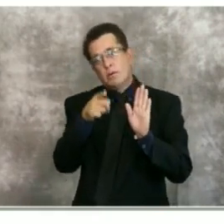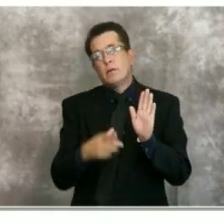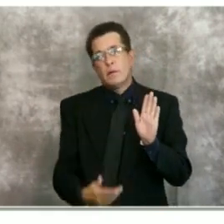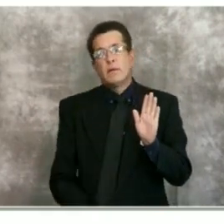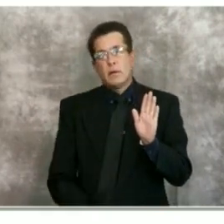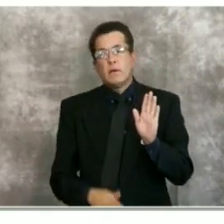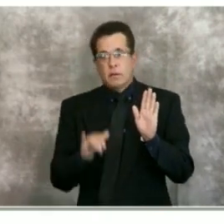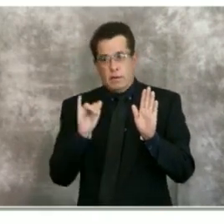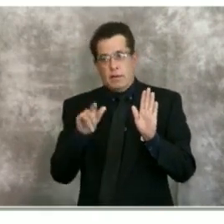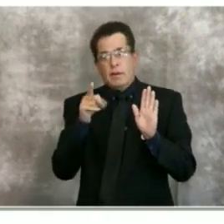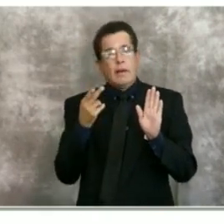OF HOSPITALIZATIONS HAVE